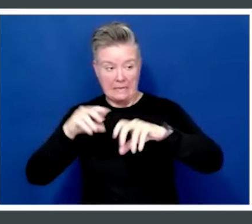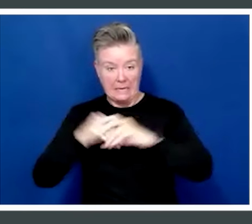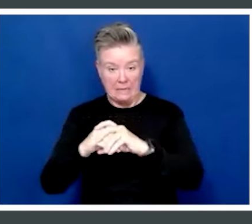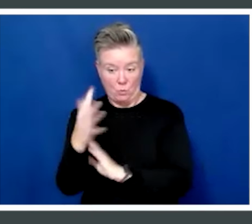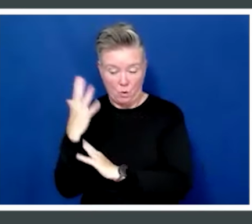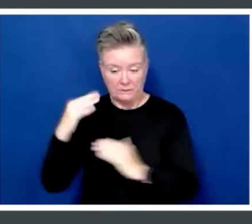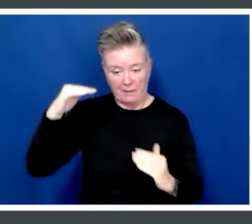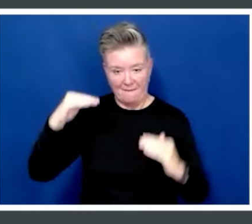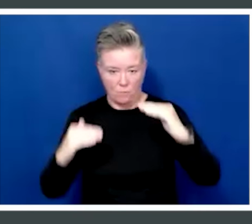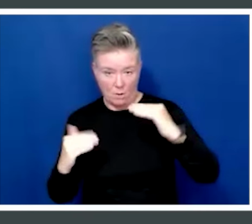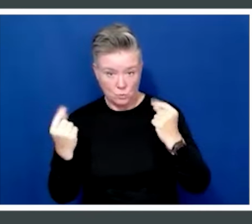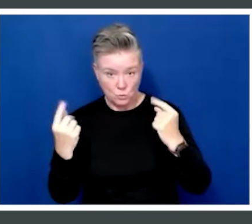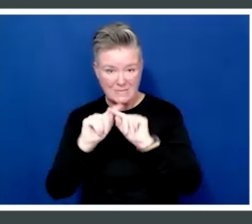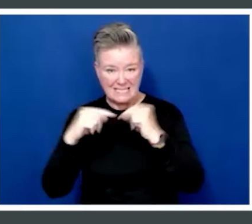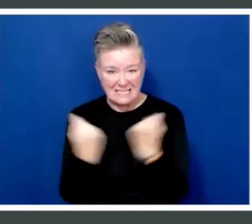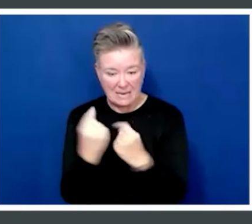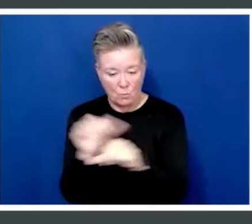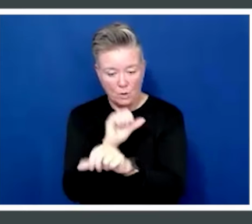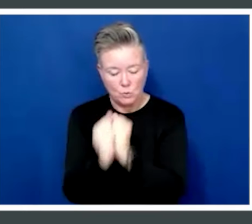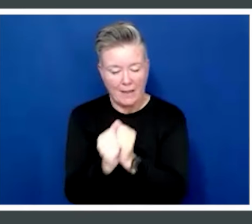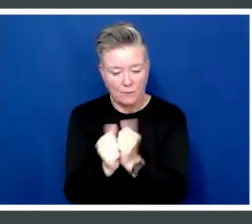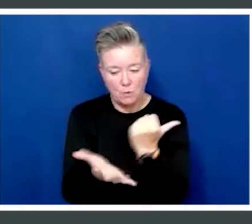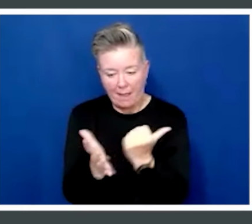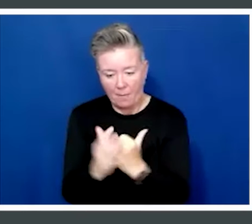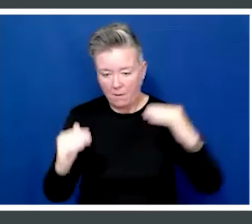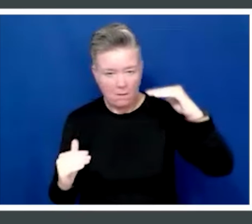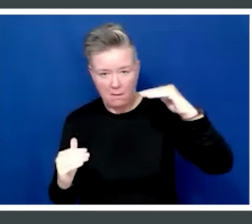work together to position themselves so the platform balances evenly off the ground.